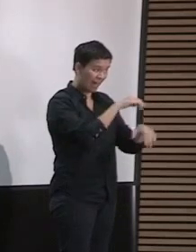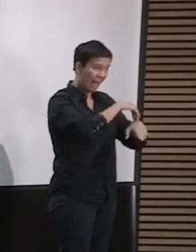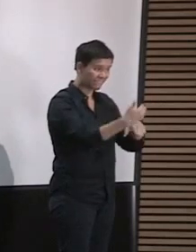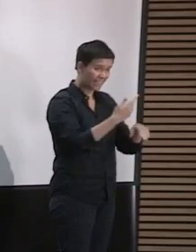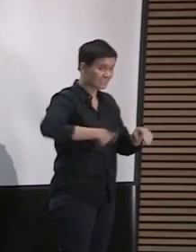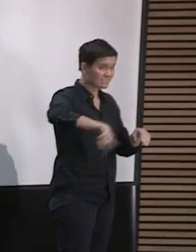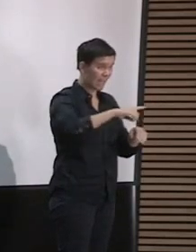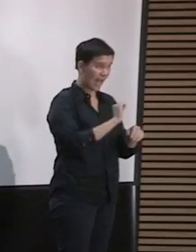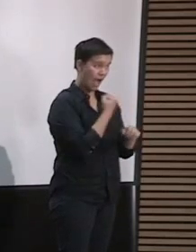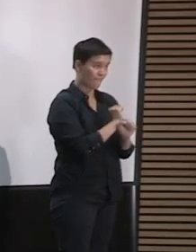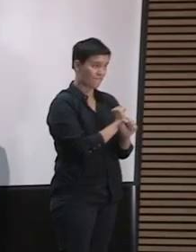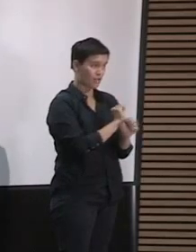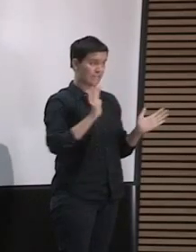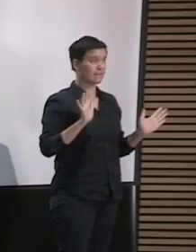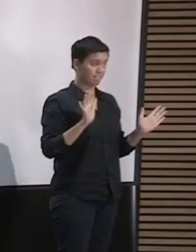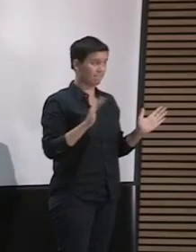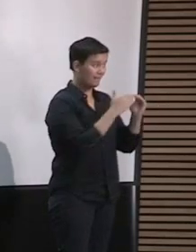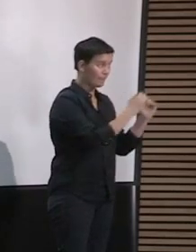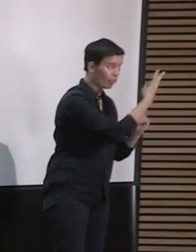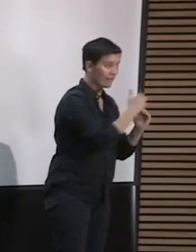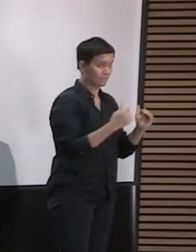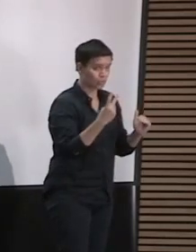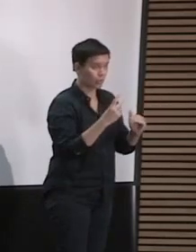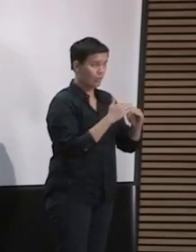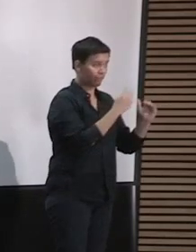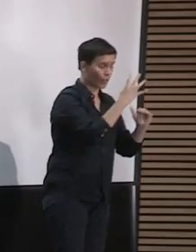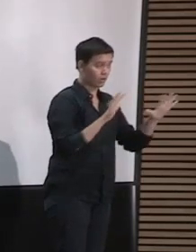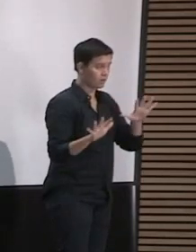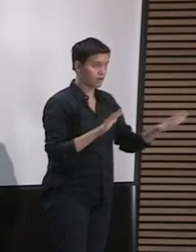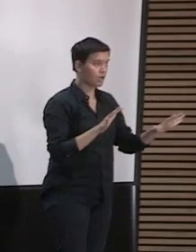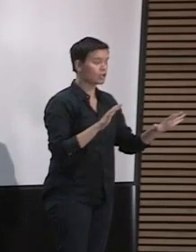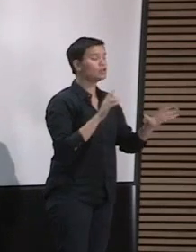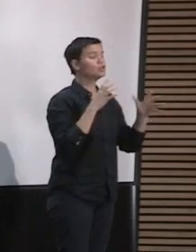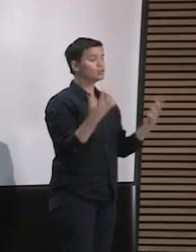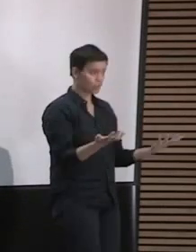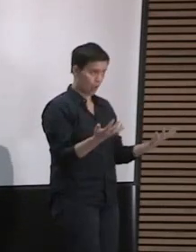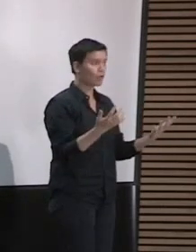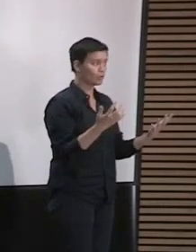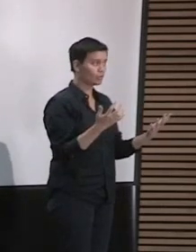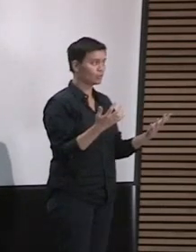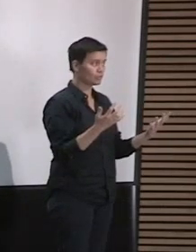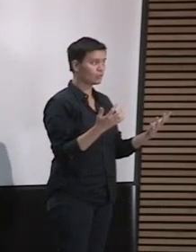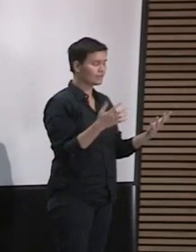affected by COVID. It is in everyone's interests that we